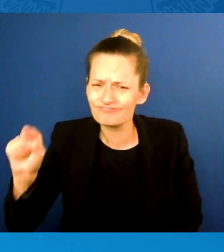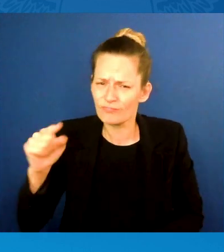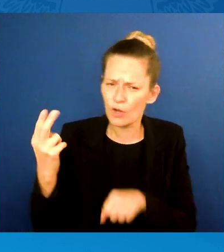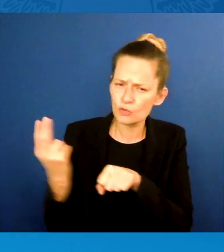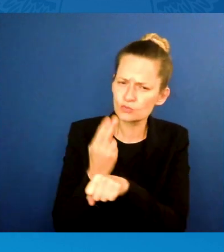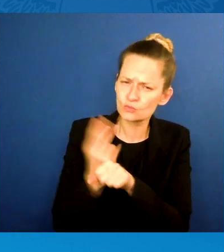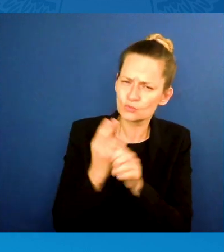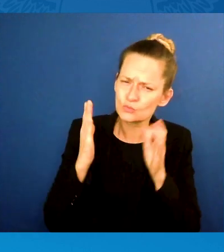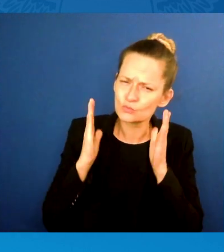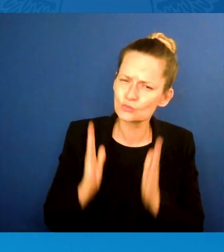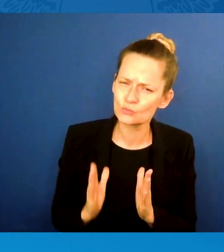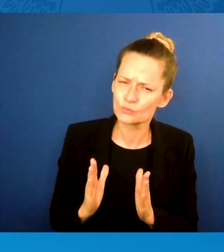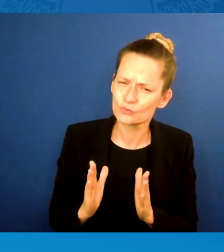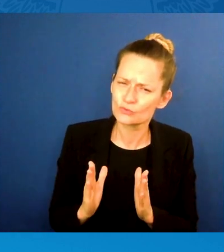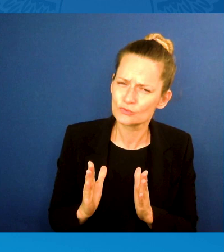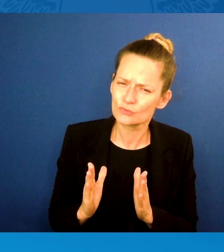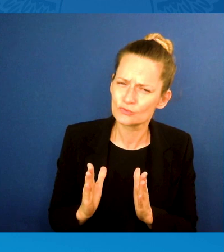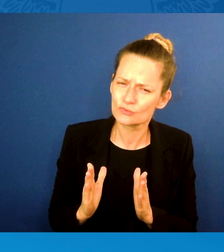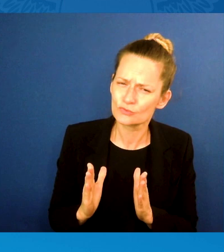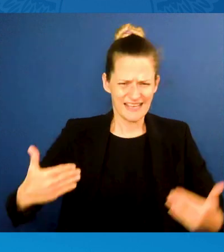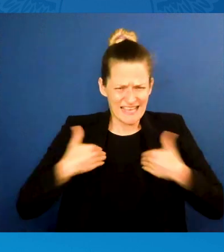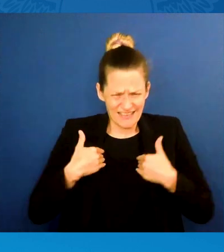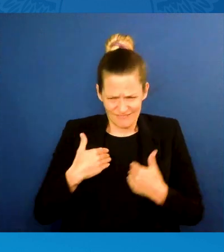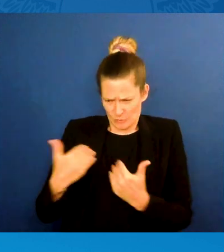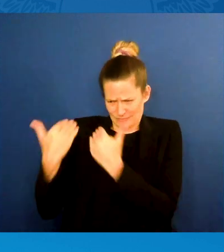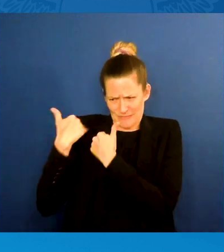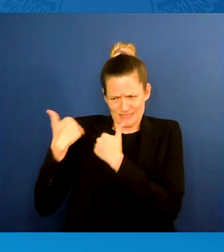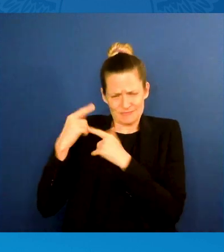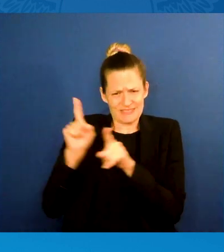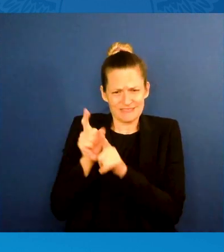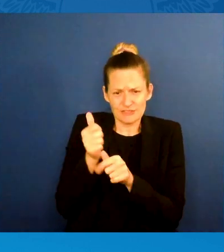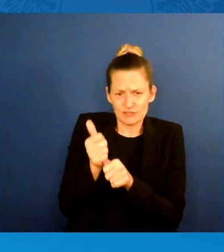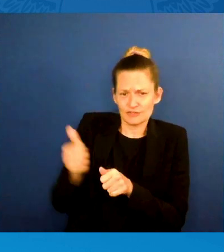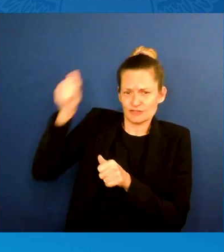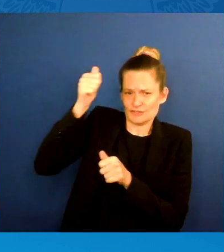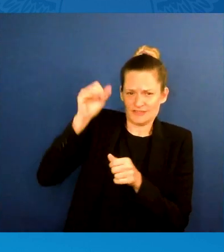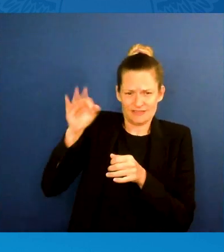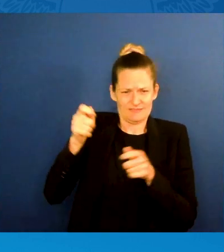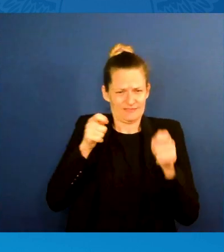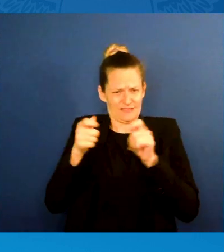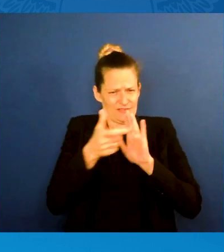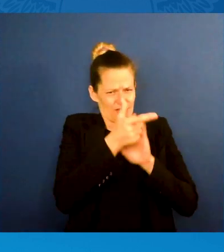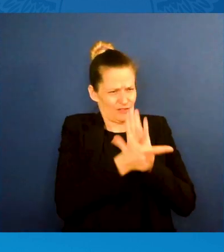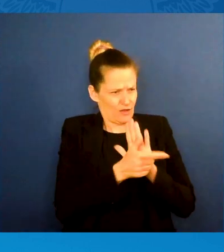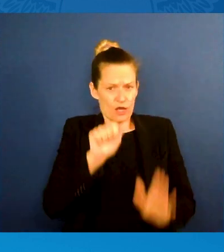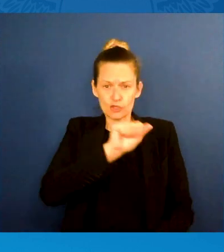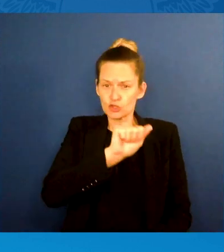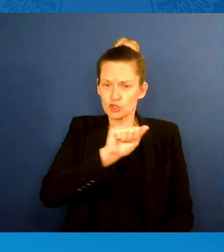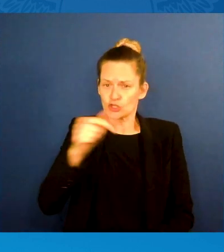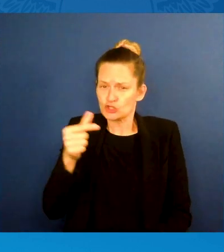which each of them has a responsibility of being, to concern themselves with making sure